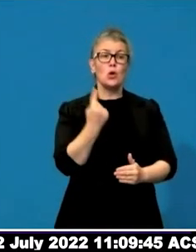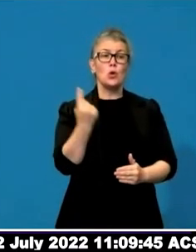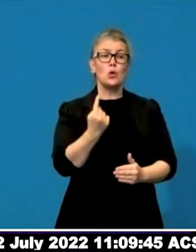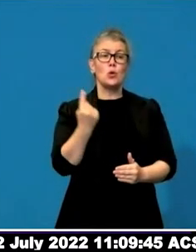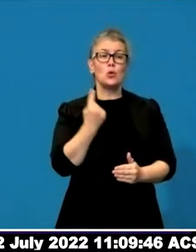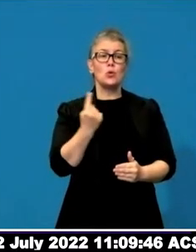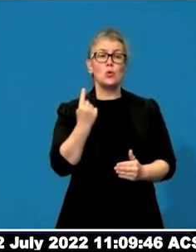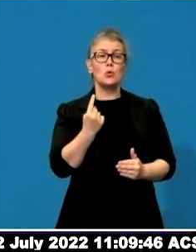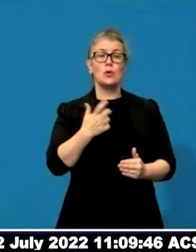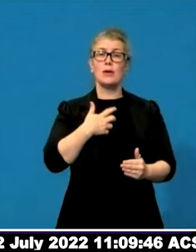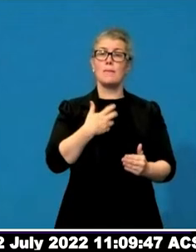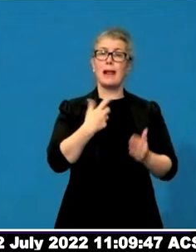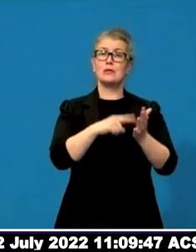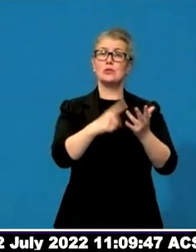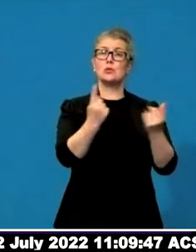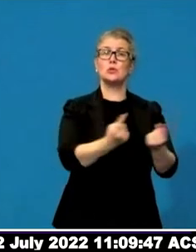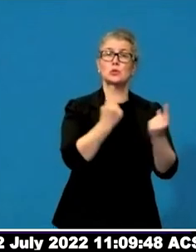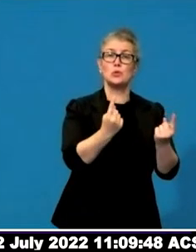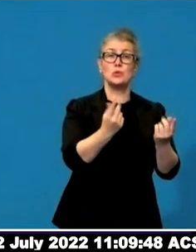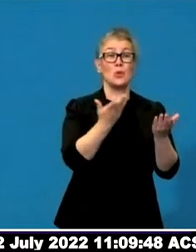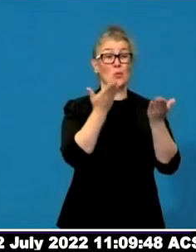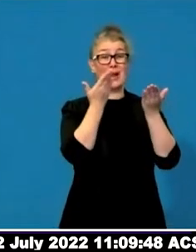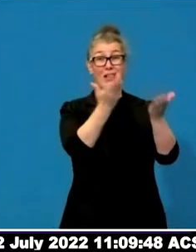it would be Quality and Safeguards Commission.